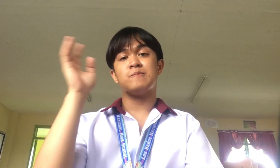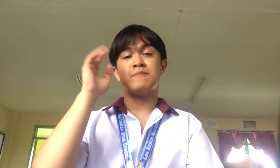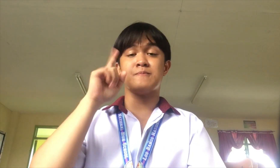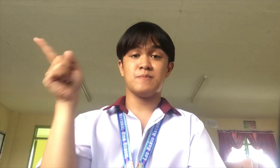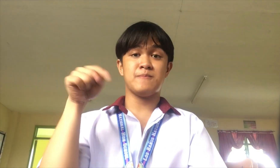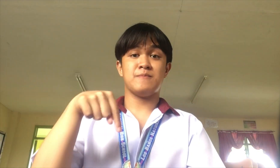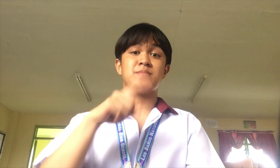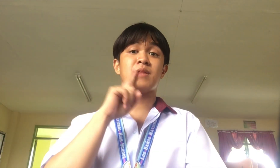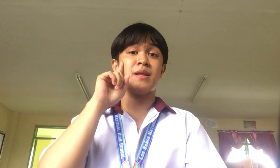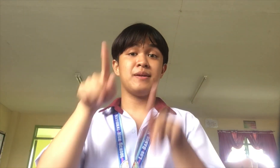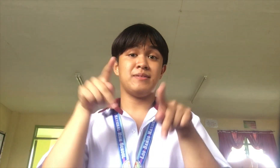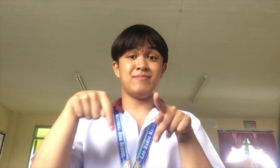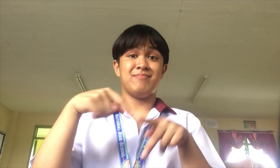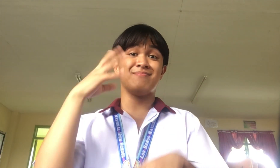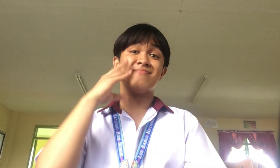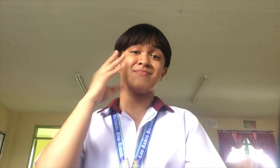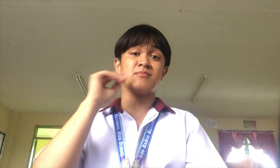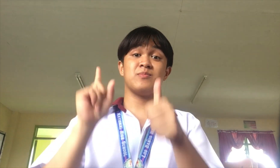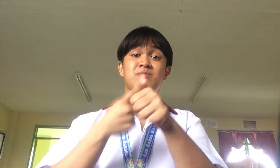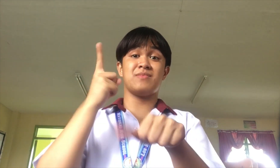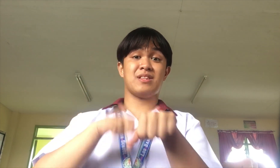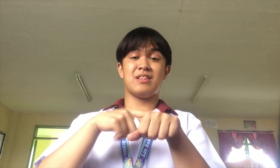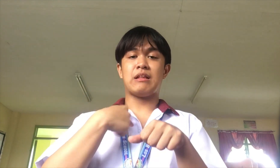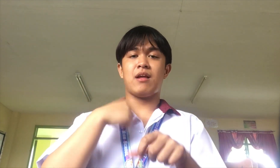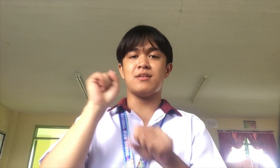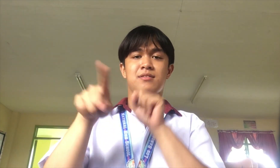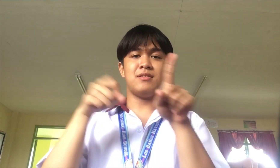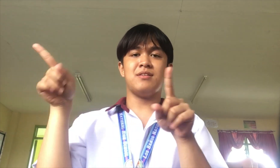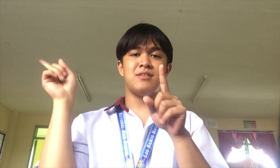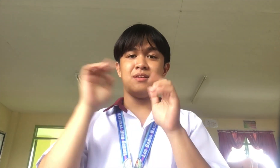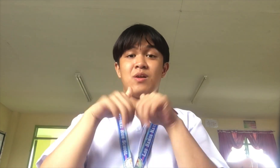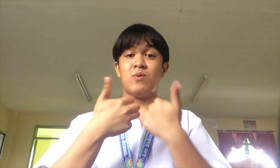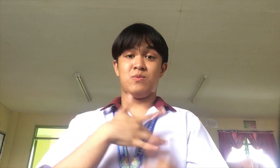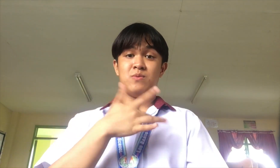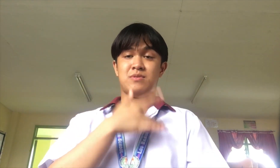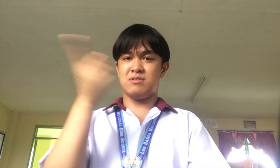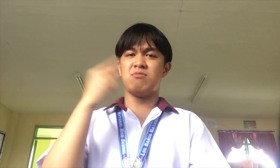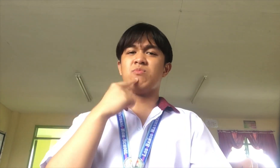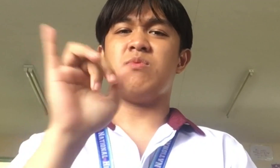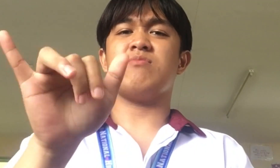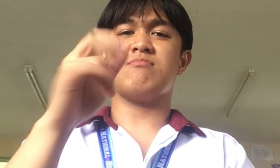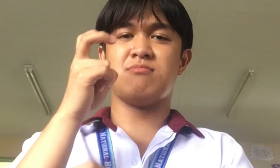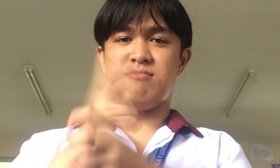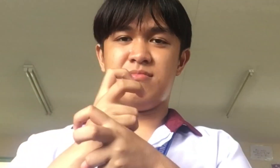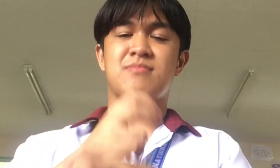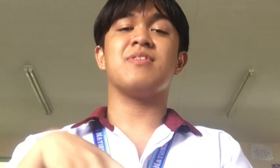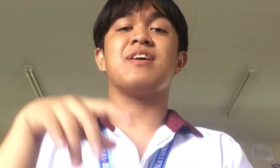I have already asked them who are in learning for the first time I even asked them how it is like to do They said: YES, IT WAS VERY HARD!